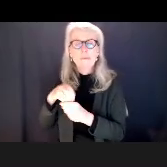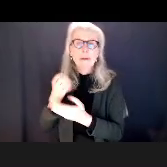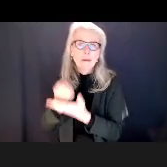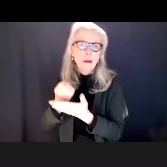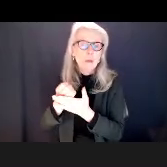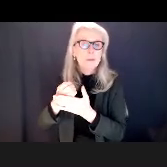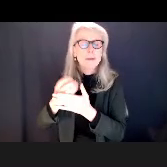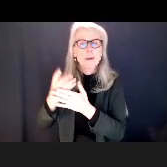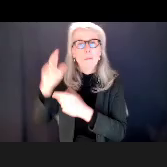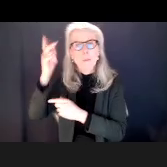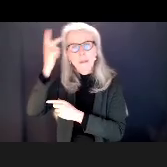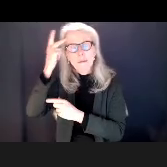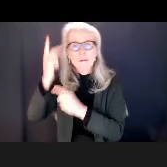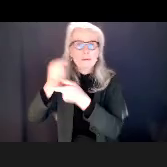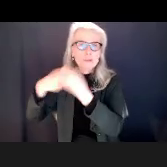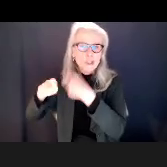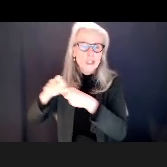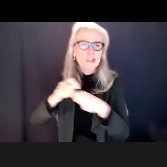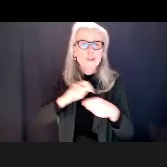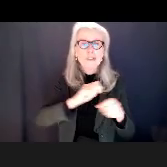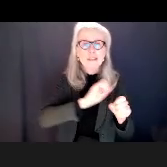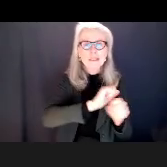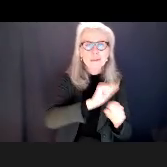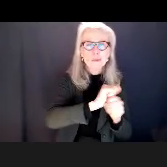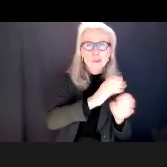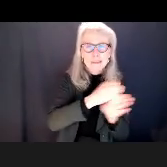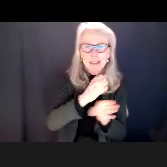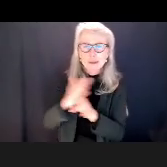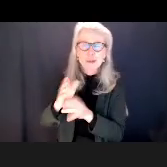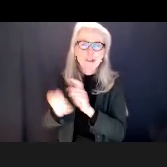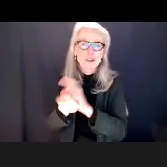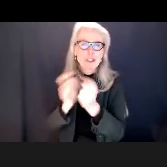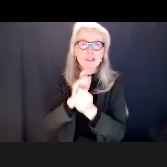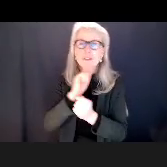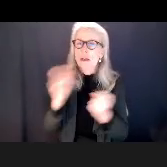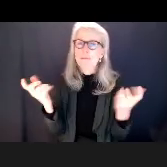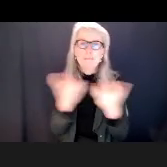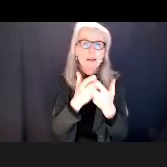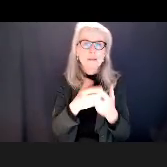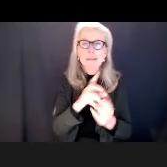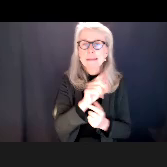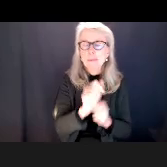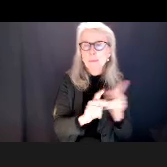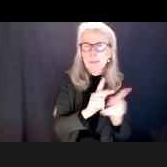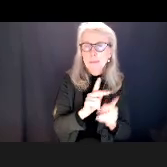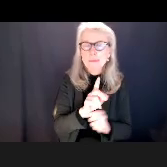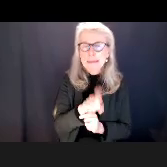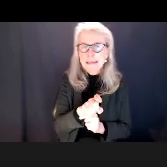sectoral change that is not always aligned with disabled people's needs and calls to action.